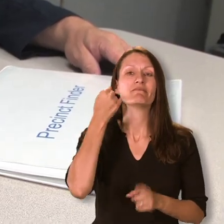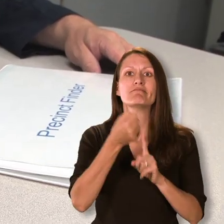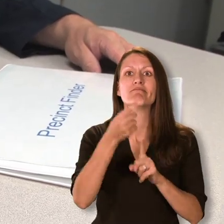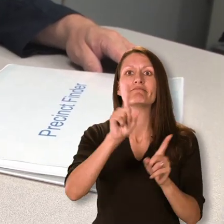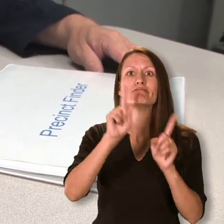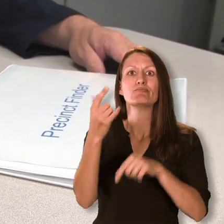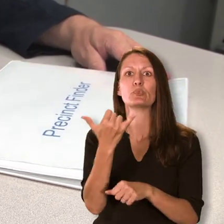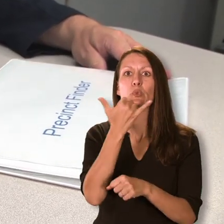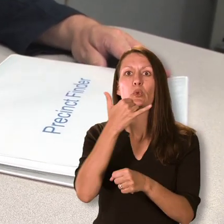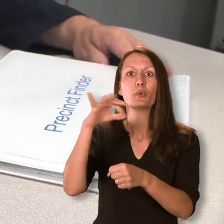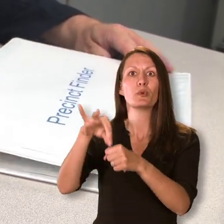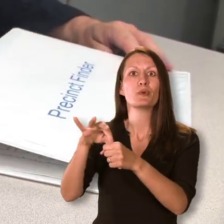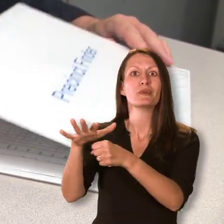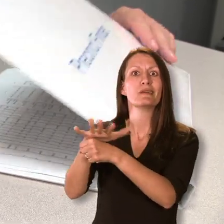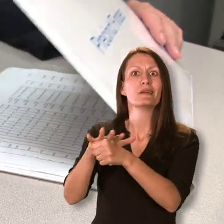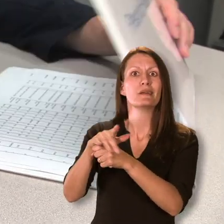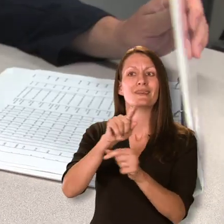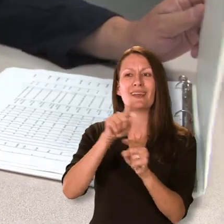If you go to the wrong polling place,